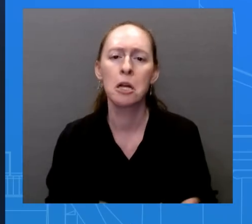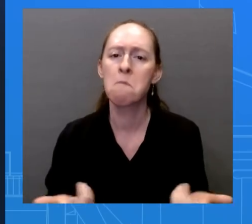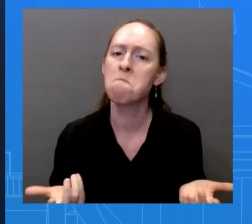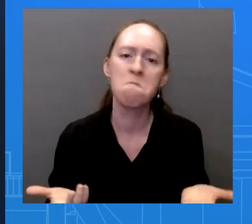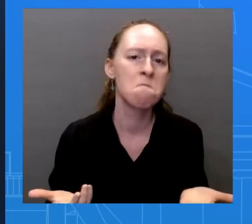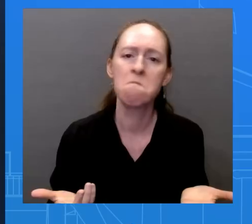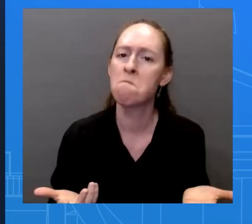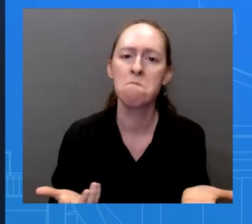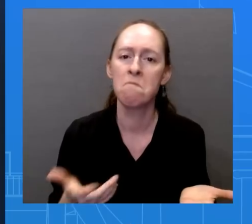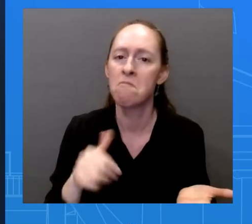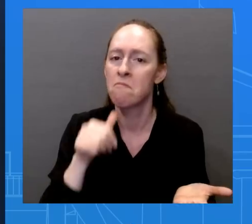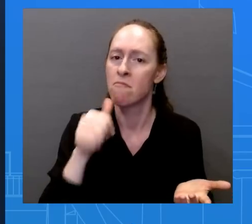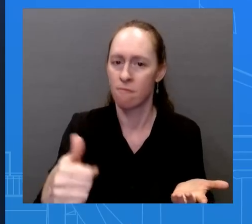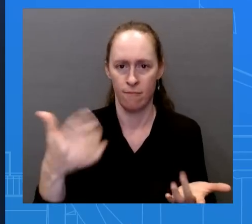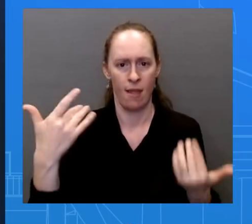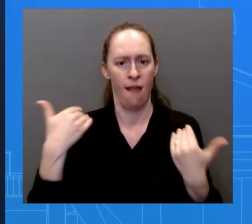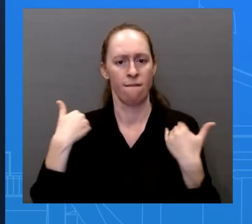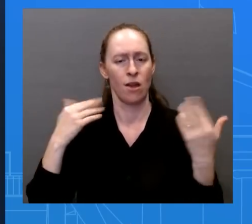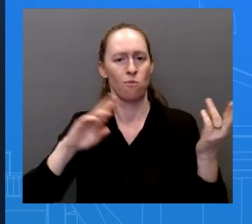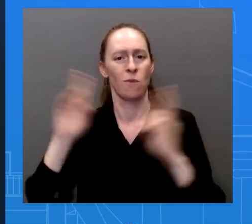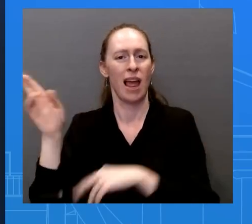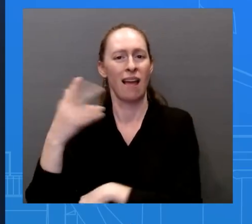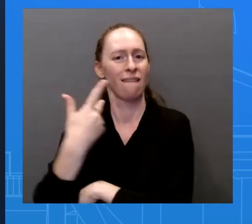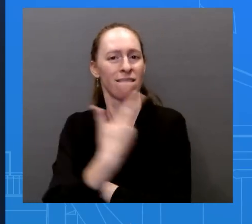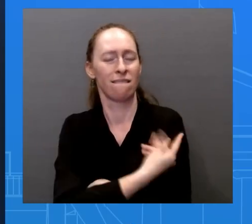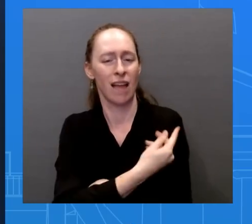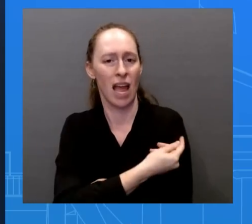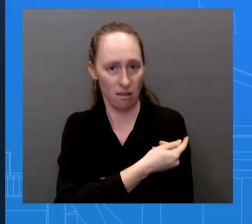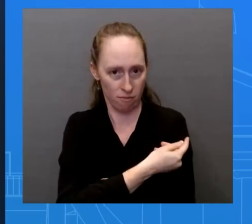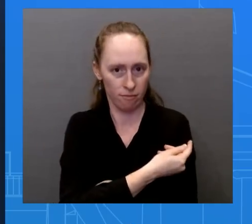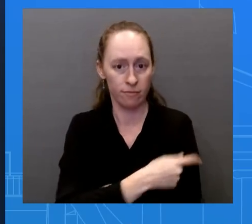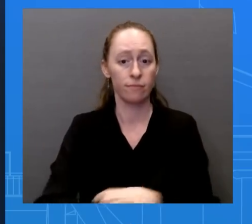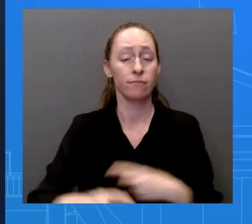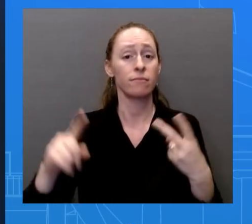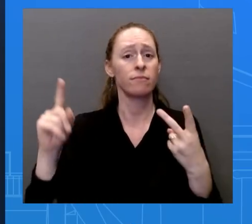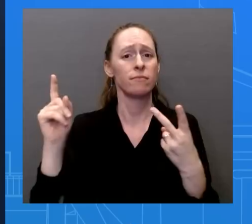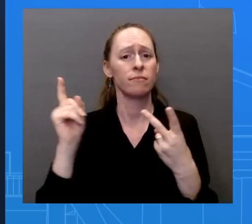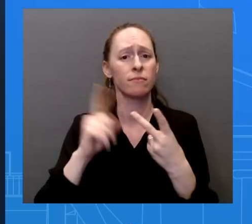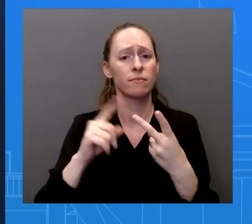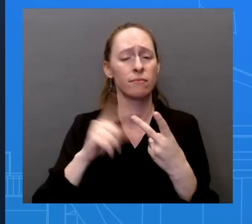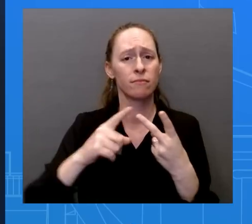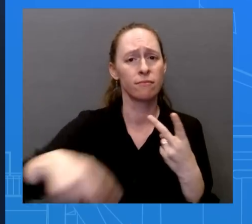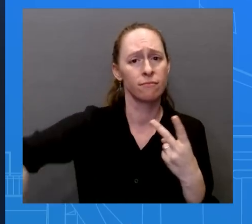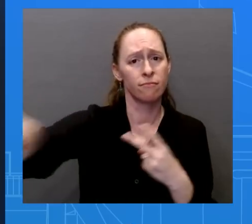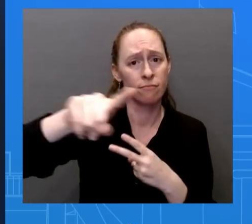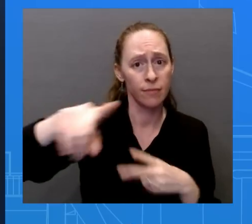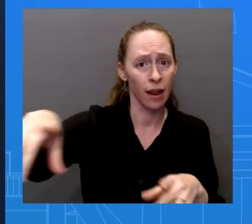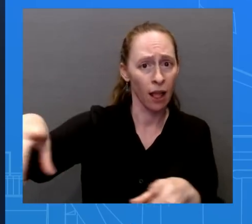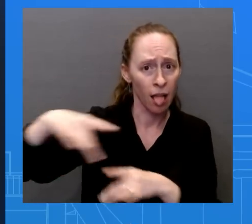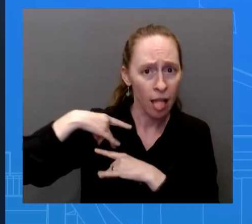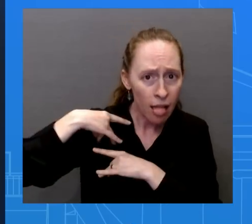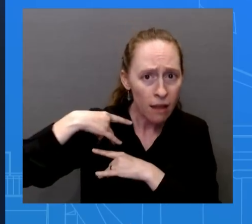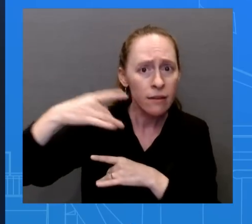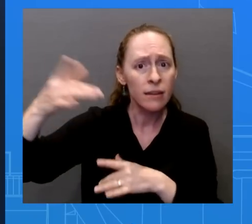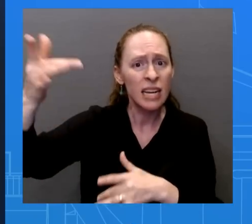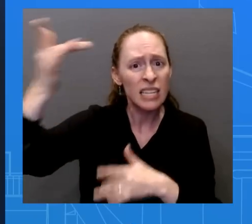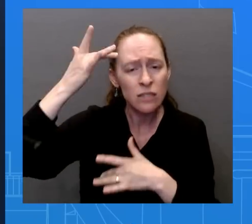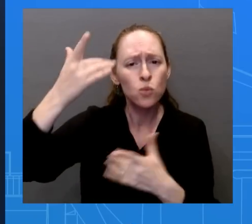you need to get treated. If people did those two things, it would make an enormous difference in preventing hospitalizations, preventing ICU stays, preventing deaths.